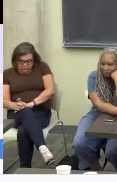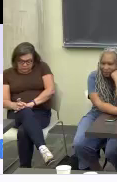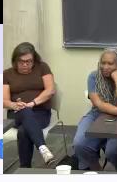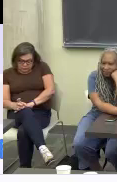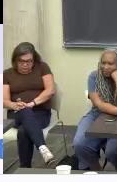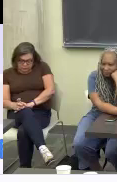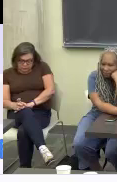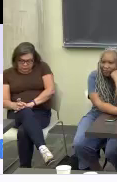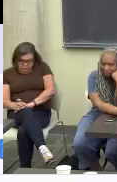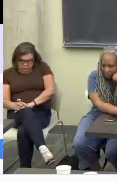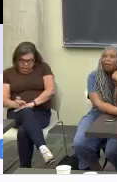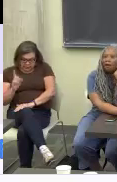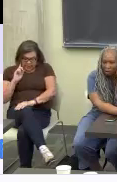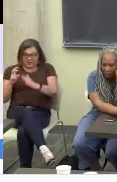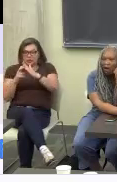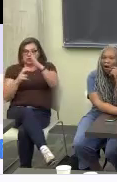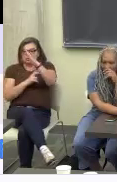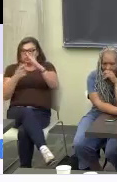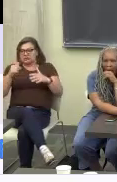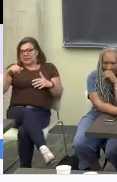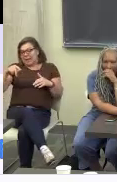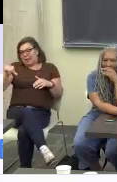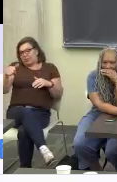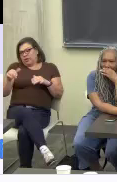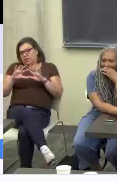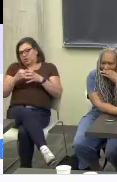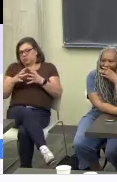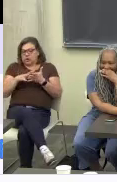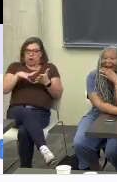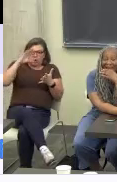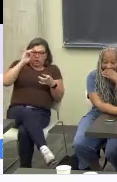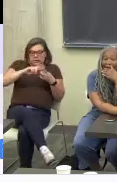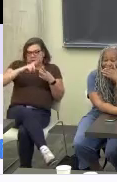gaps with other groups and it's also like. Learning slash commiserating from the same